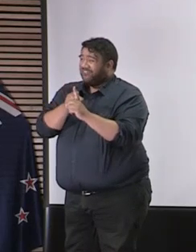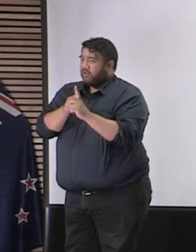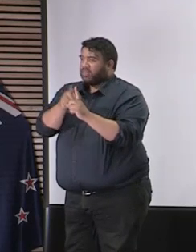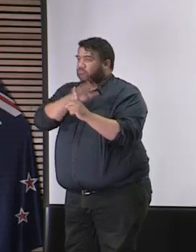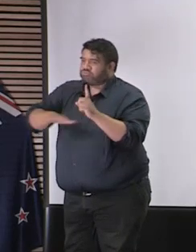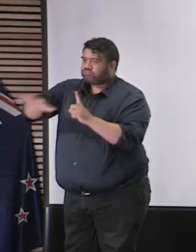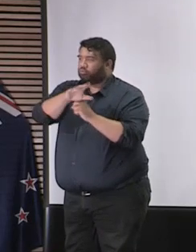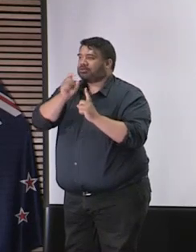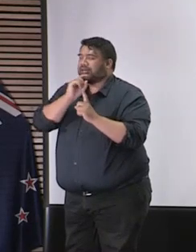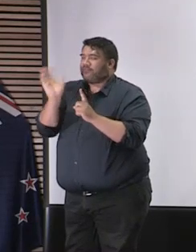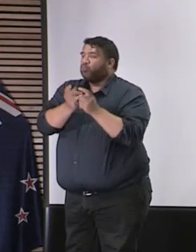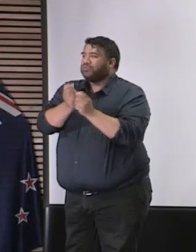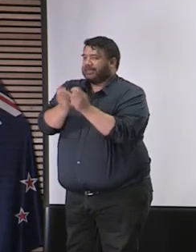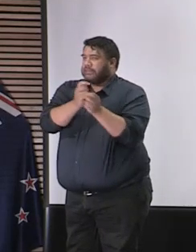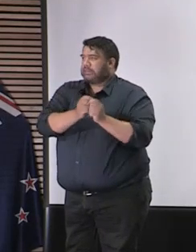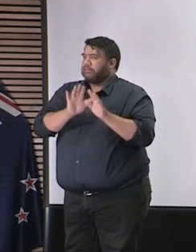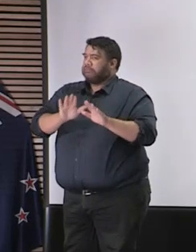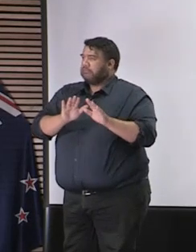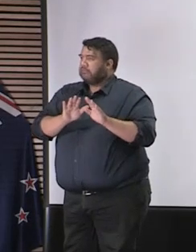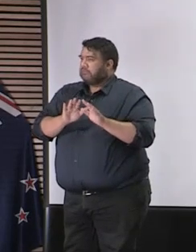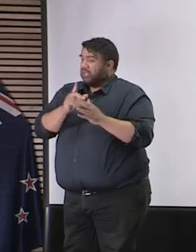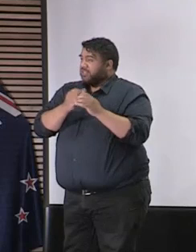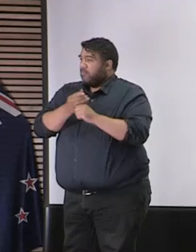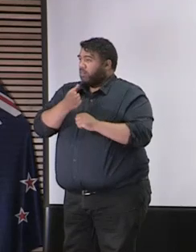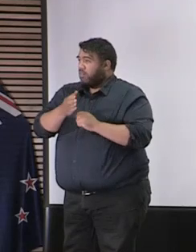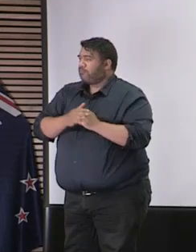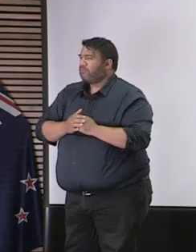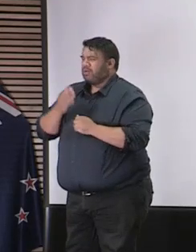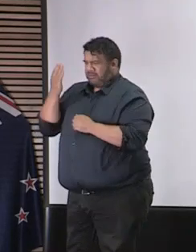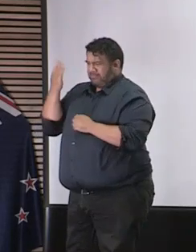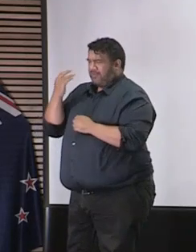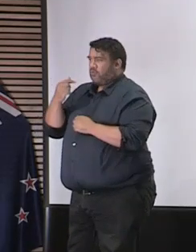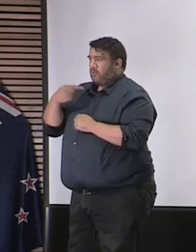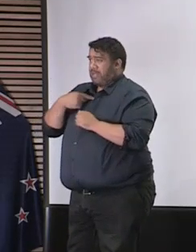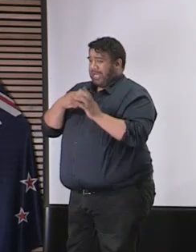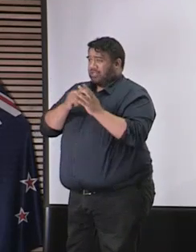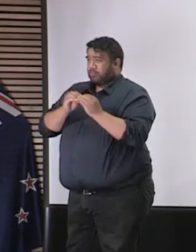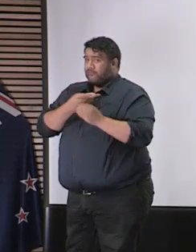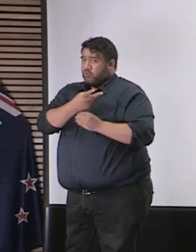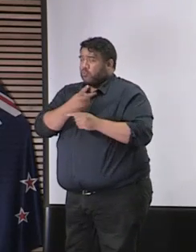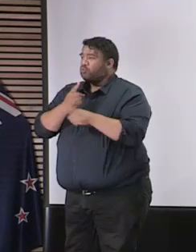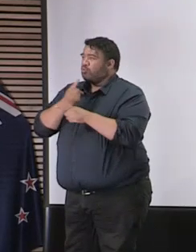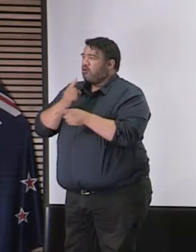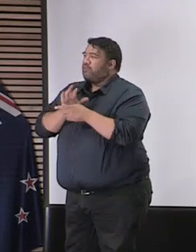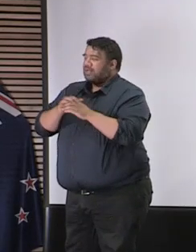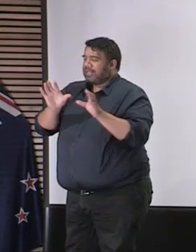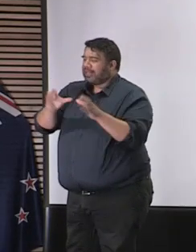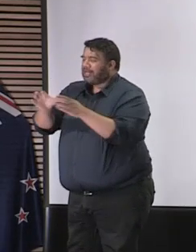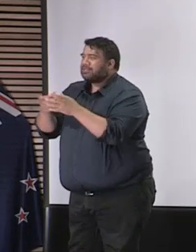supermarket up north, every supermarket worker was tested regardless of whether they are